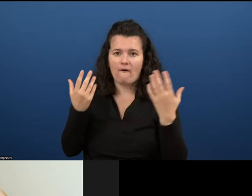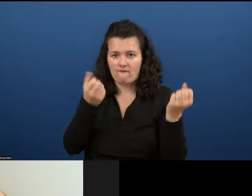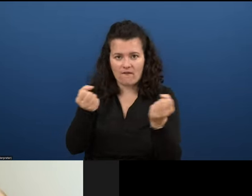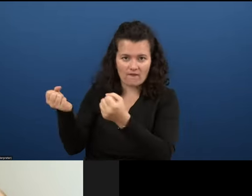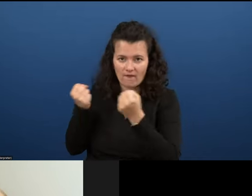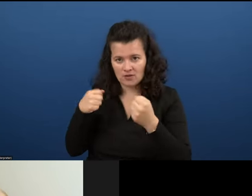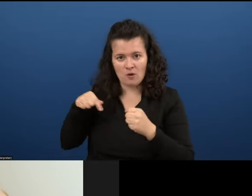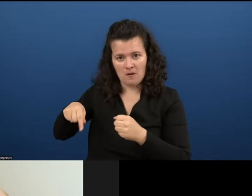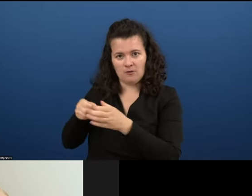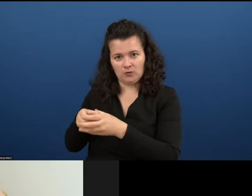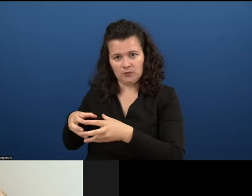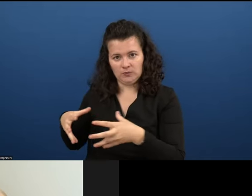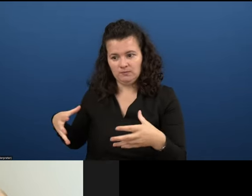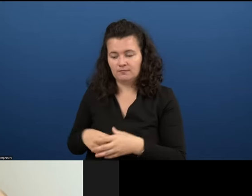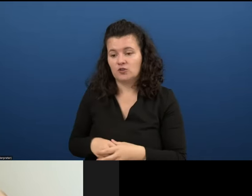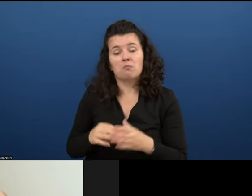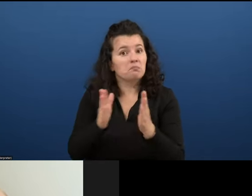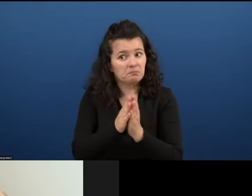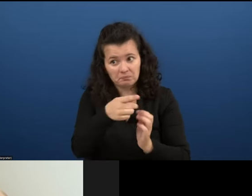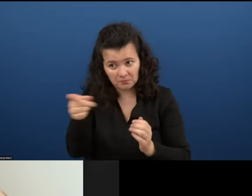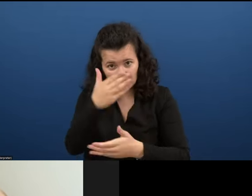who are out there, and they're looking for jobs and have the right skills